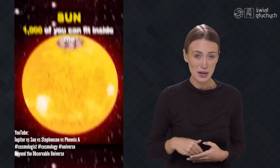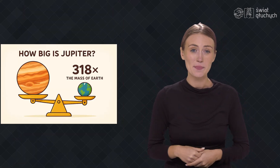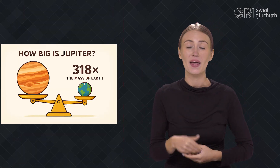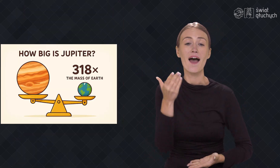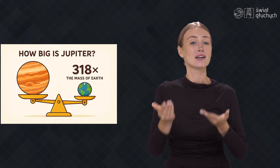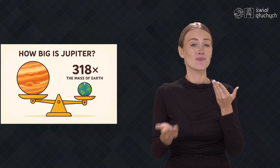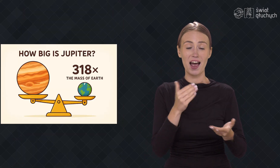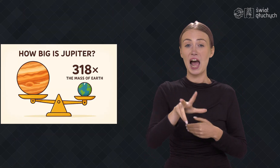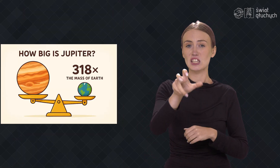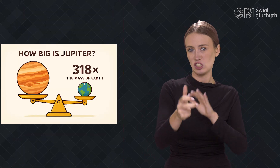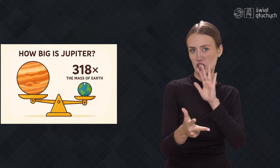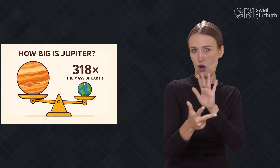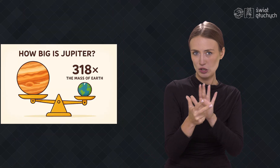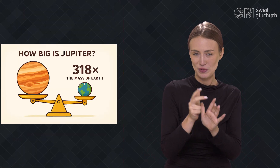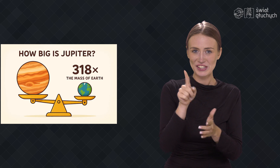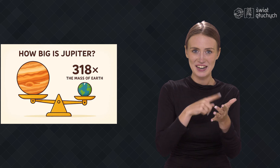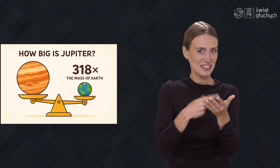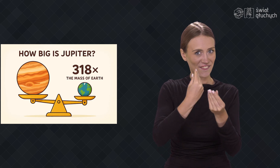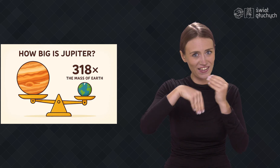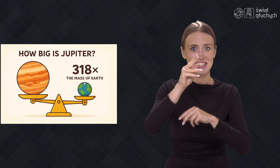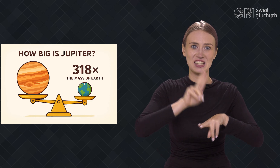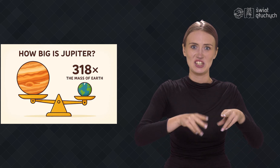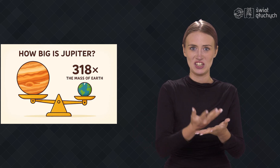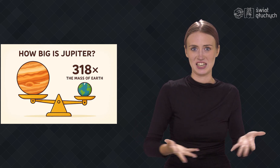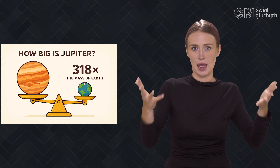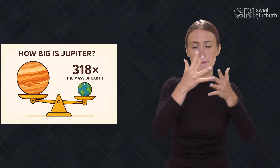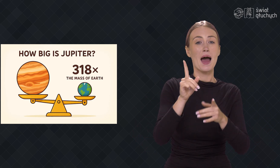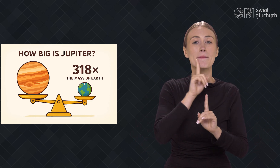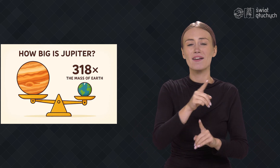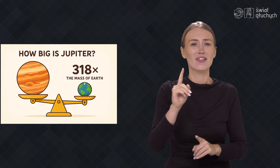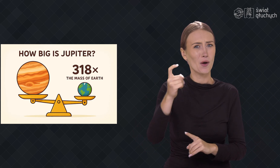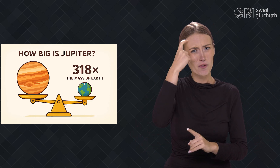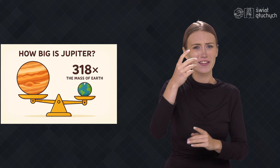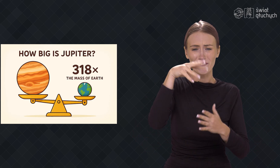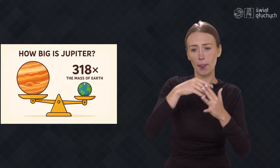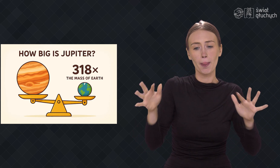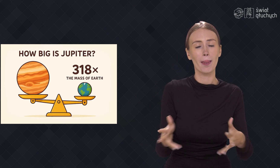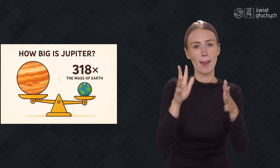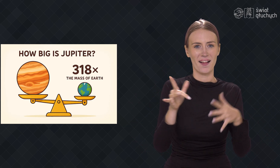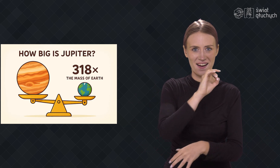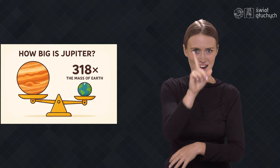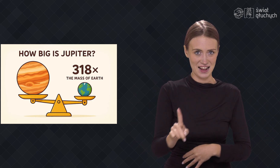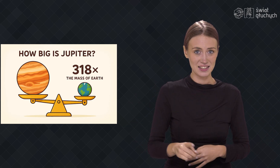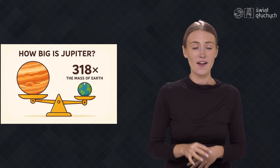• Its mass is 318 times greater than Earth's, yet it’s made mostly of light gases.